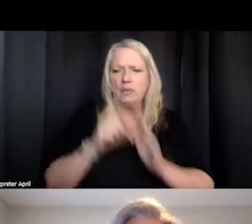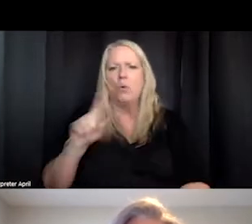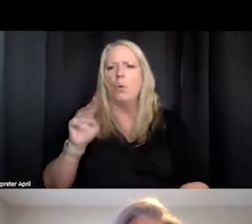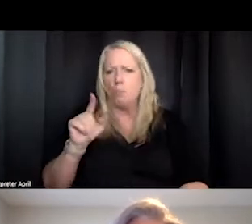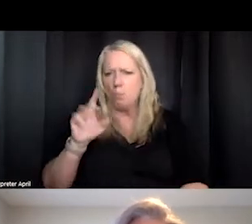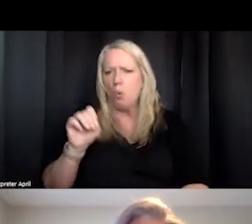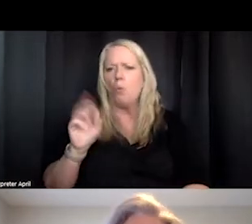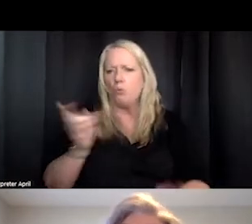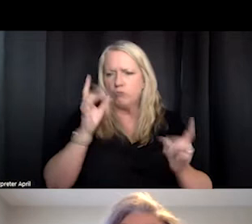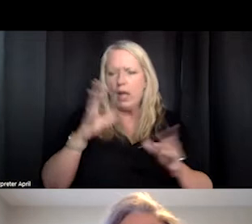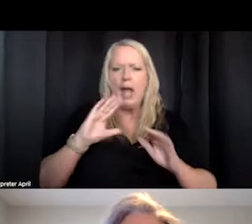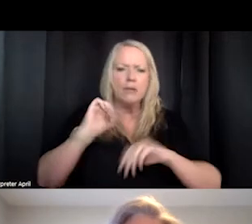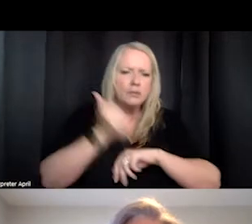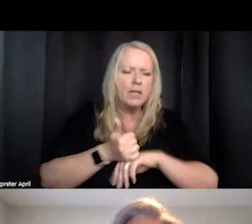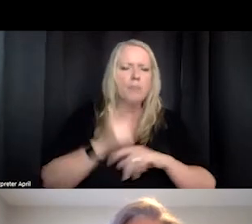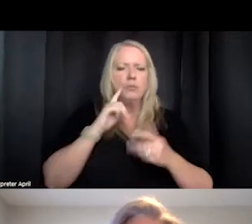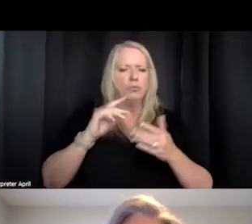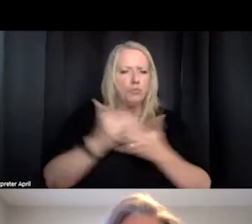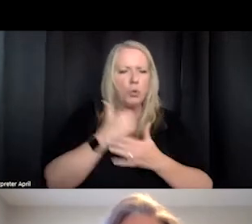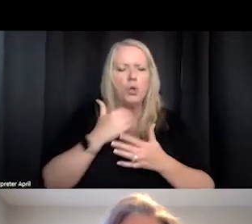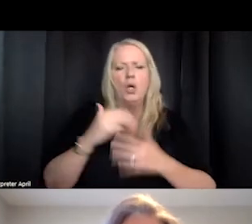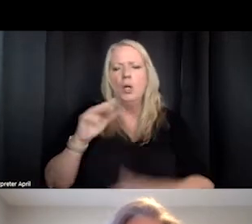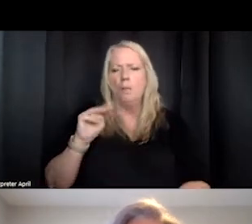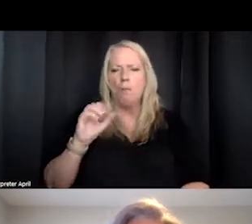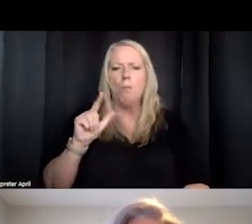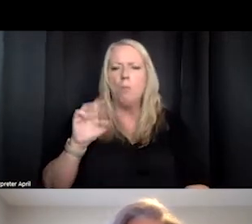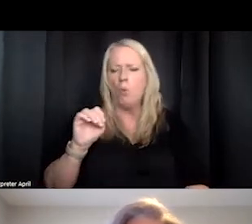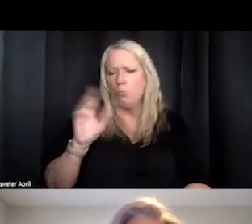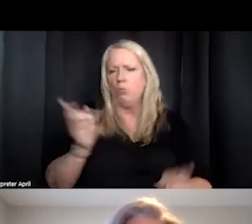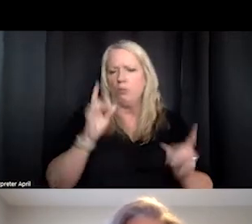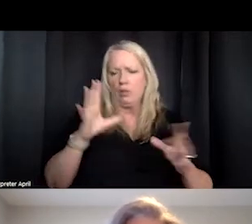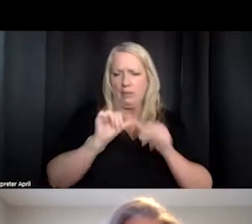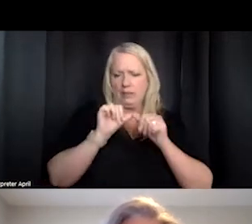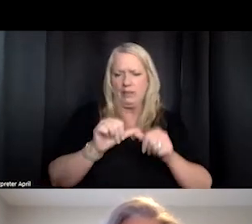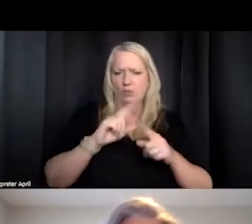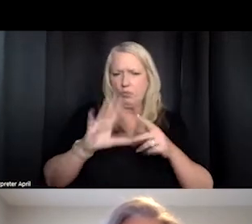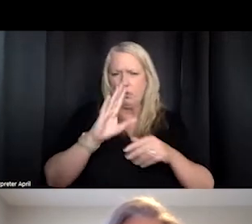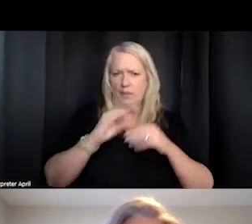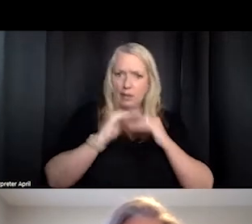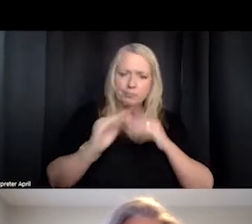HOW TO ESTABLISH MOBILE CRISIS SERVICES, AS PART OF A CONTINUUM OF CARE. AND, INCLUDING